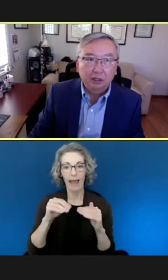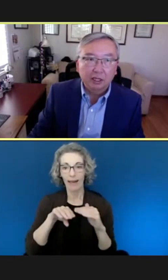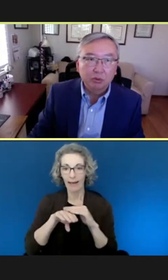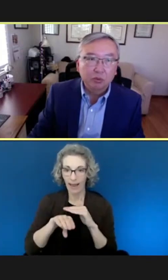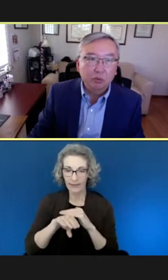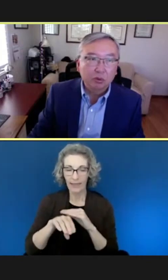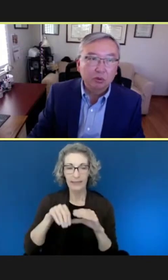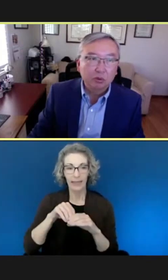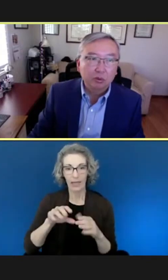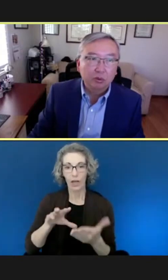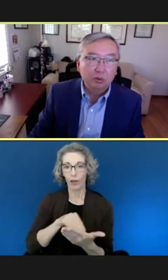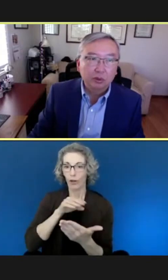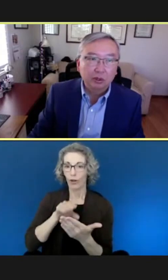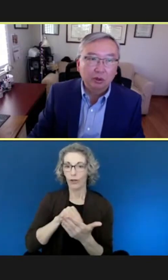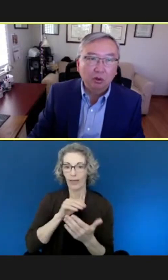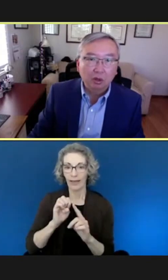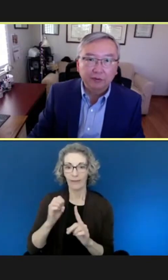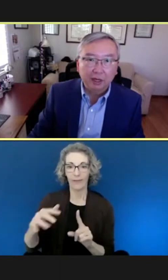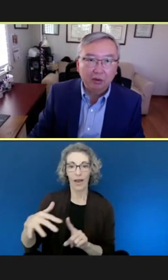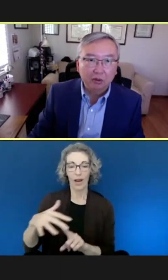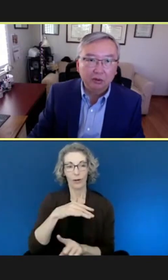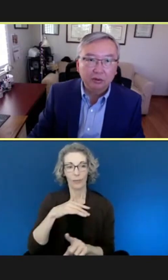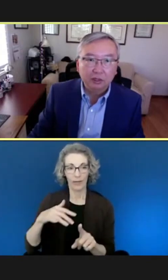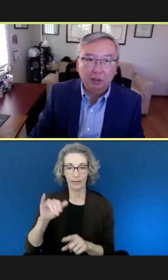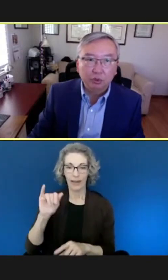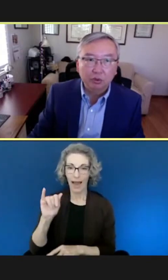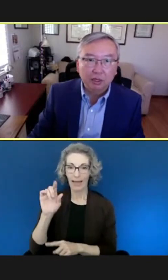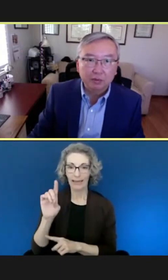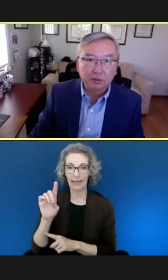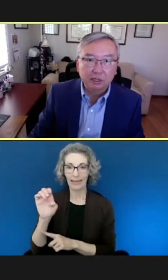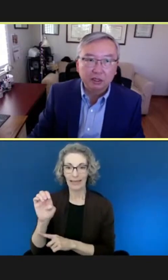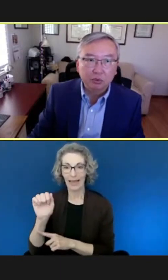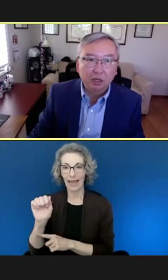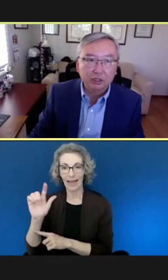And all of our programs within the project establish a culture that